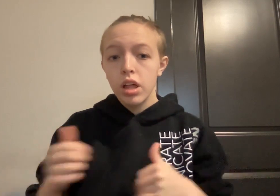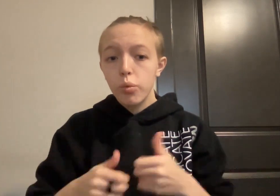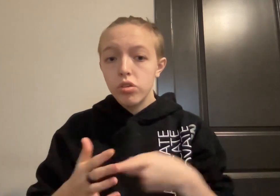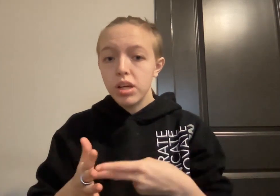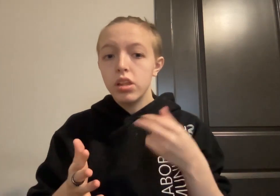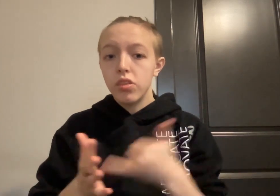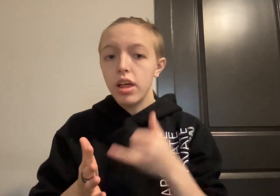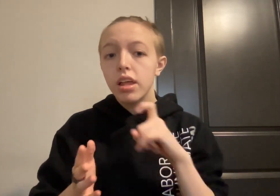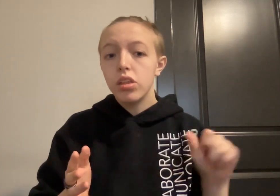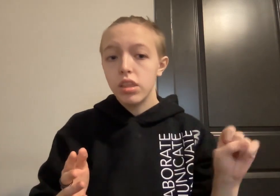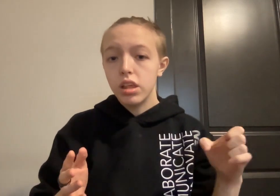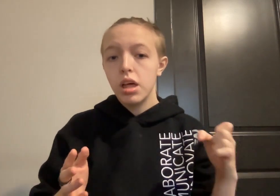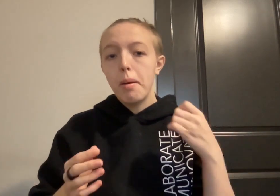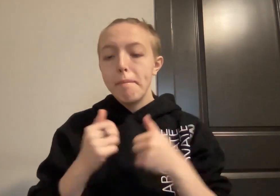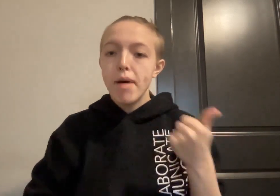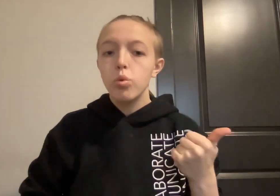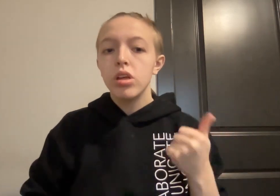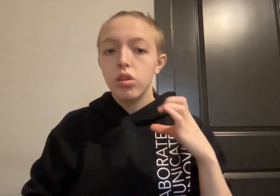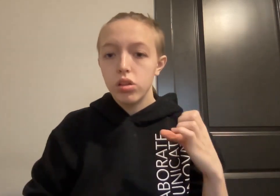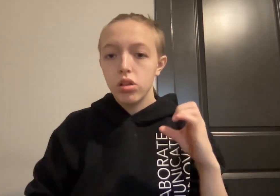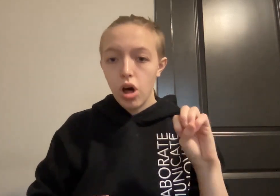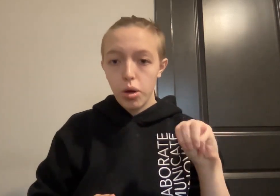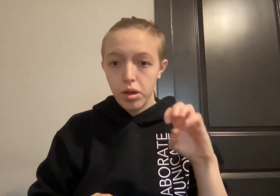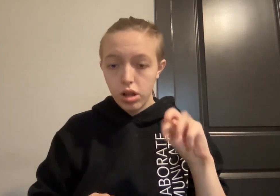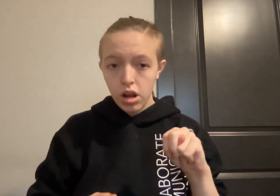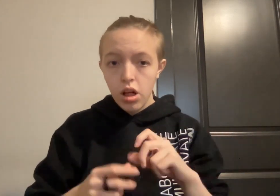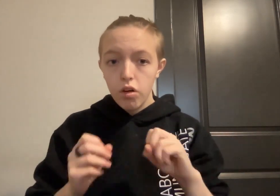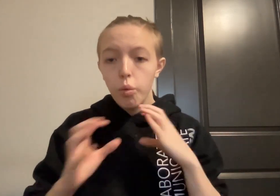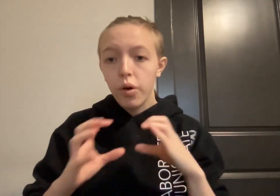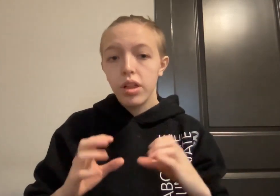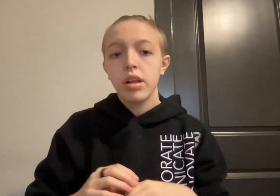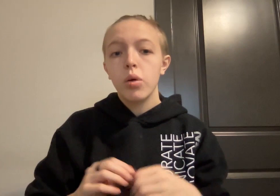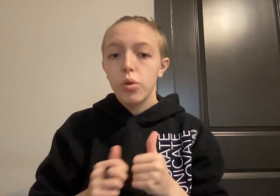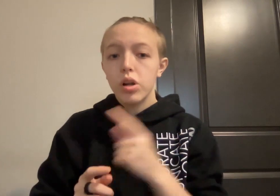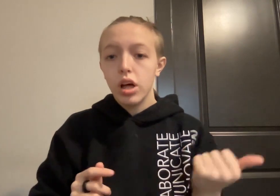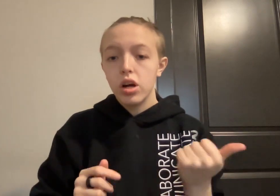which means it is the most common way people communicate with one another.